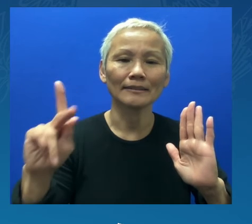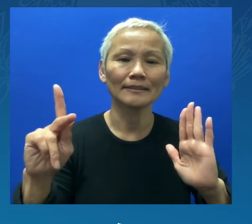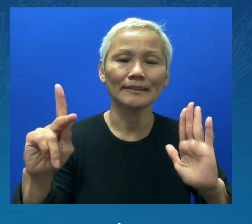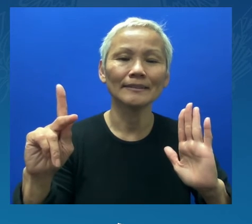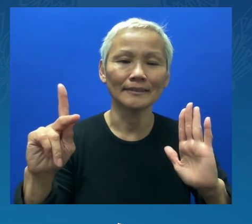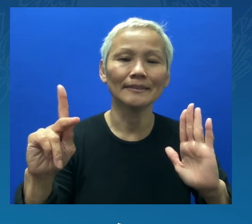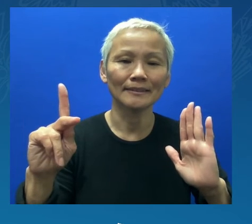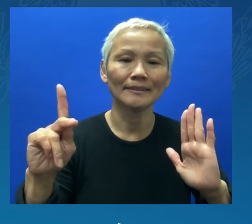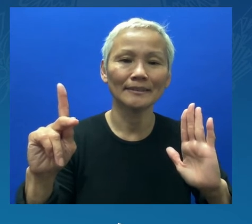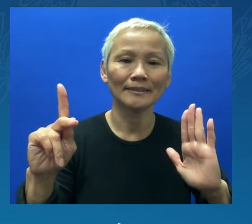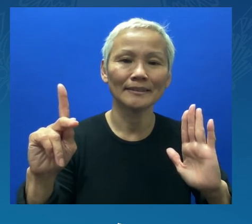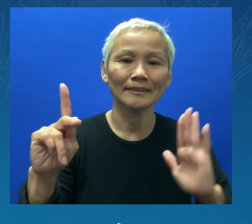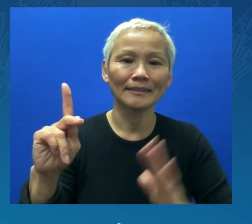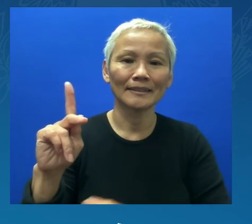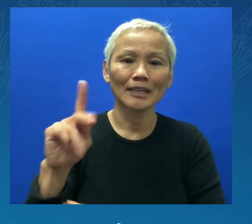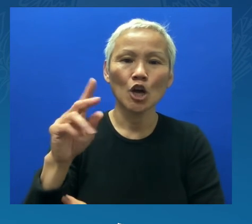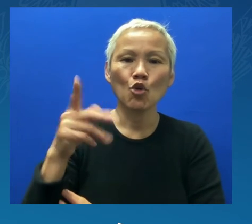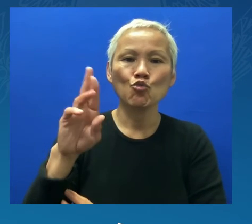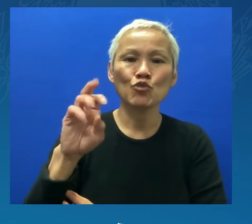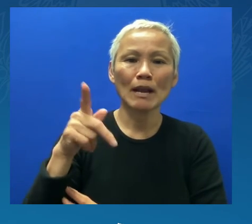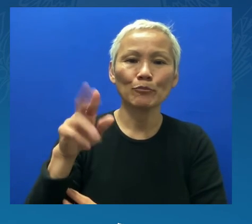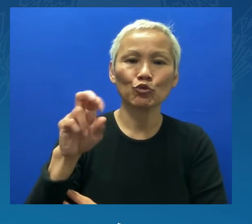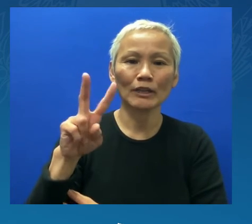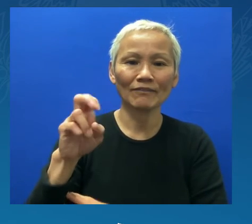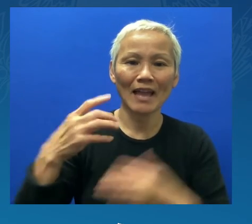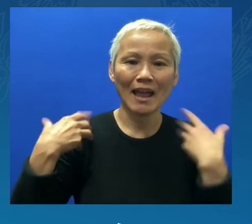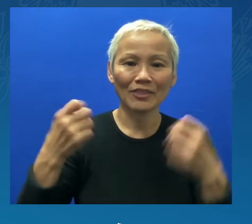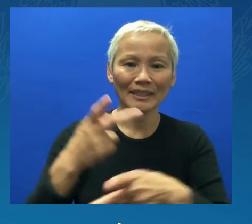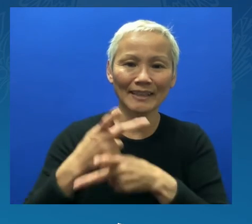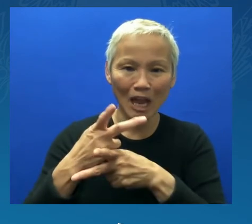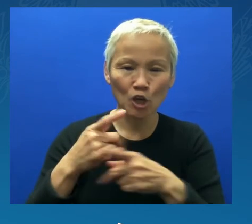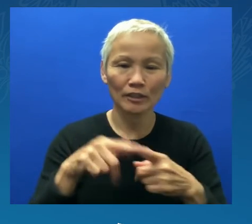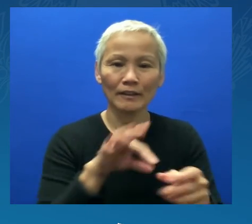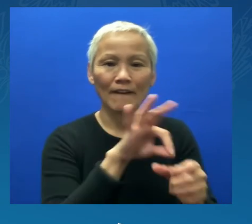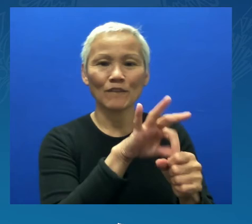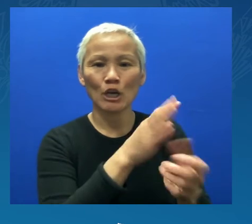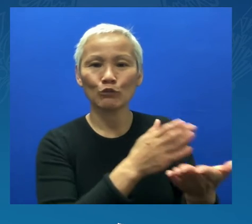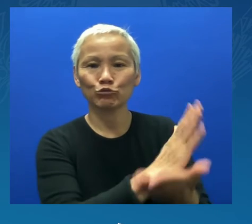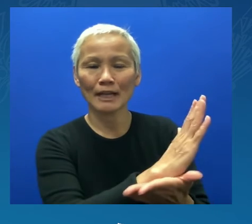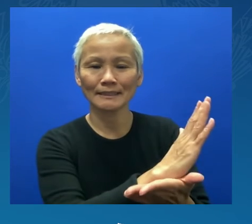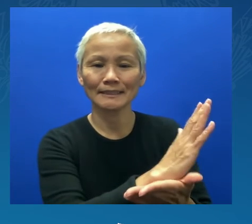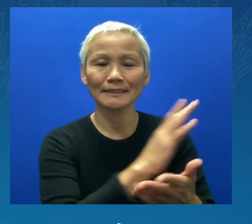attacks on voting rights, and attacks on LGBTQ+ rights.